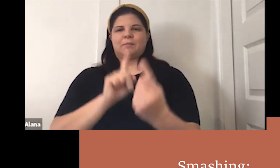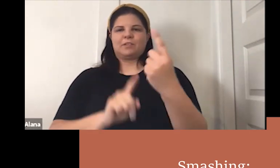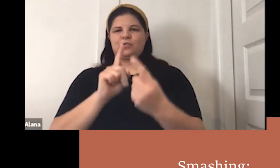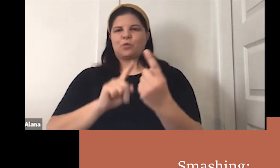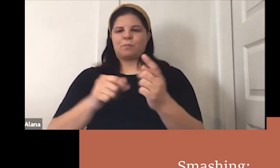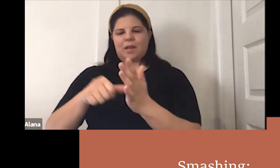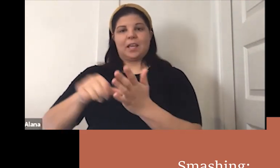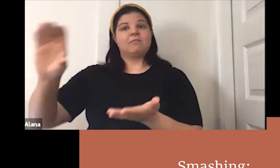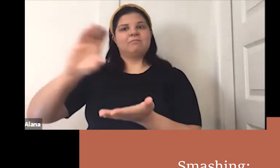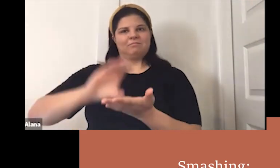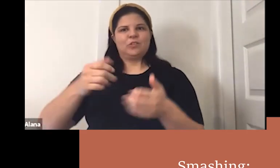grant.